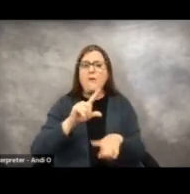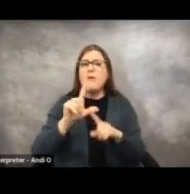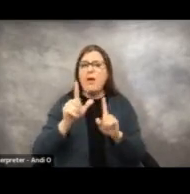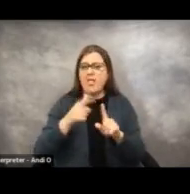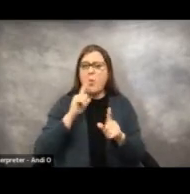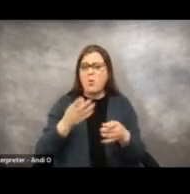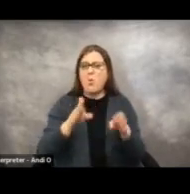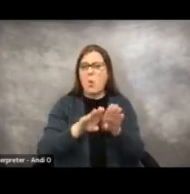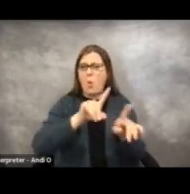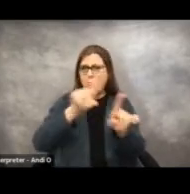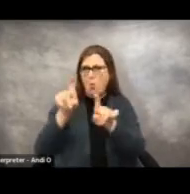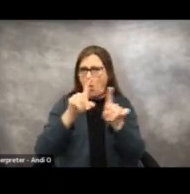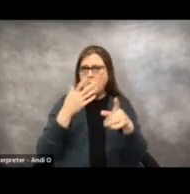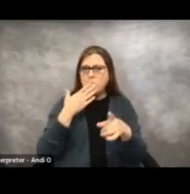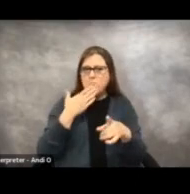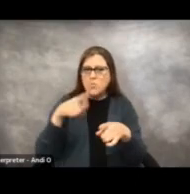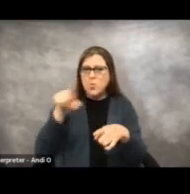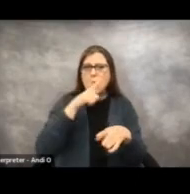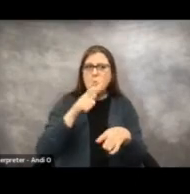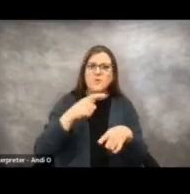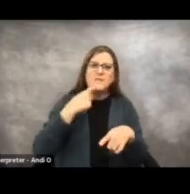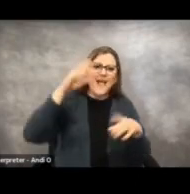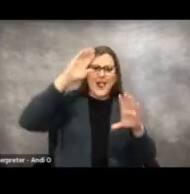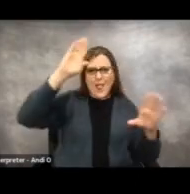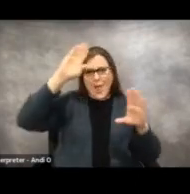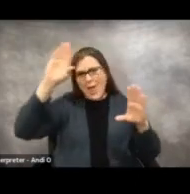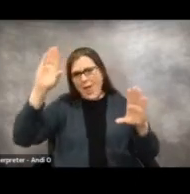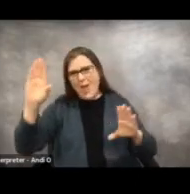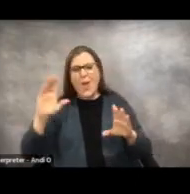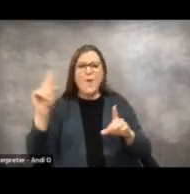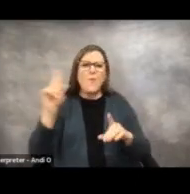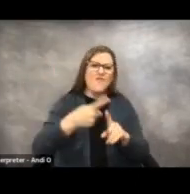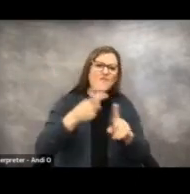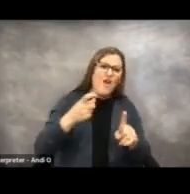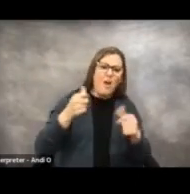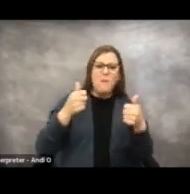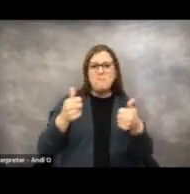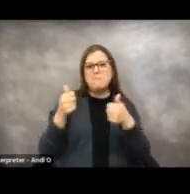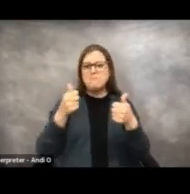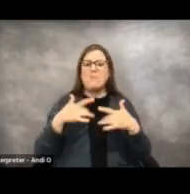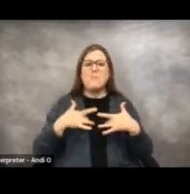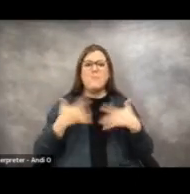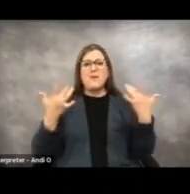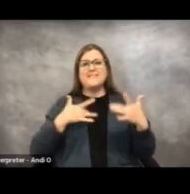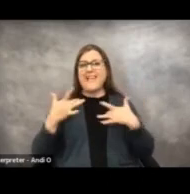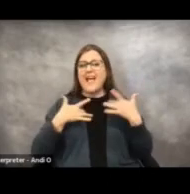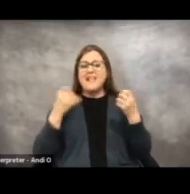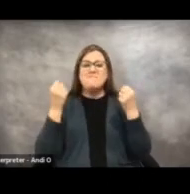everyone that is saying hello and telling us where you're from. We are so excited that so many people were able to join us